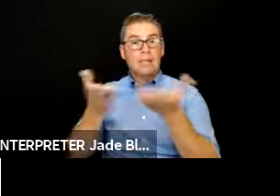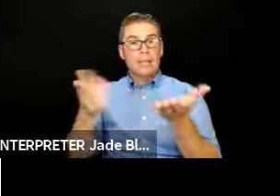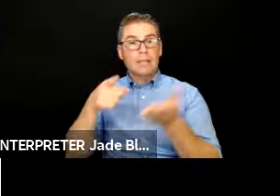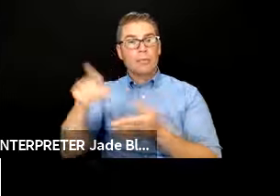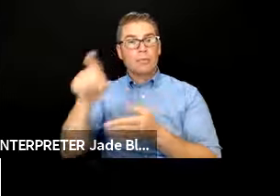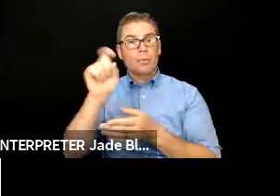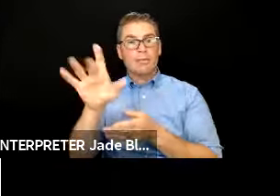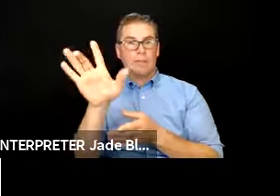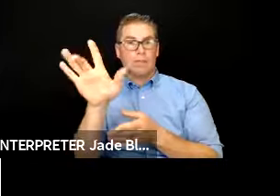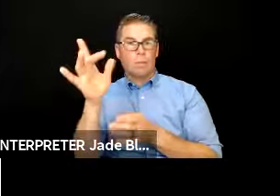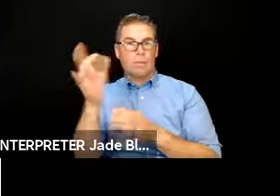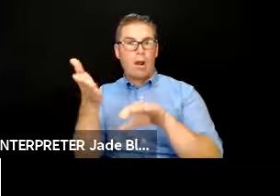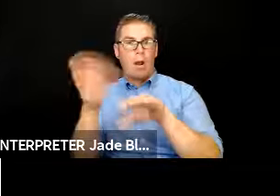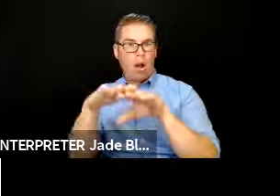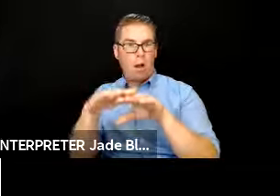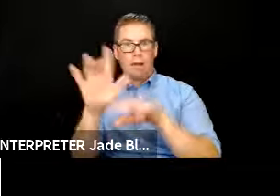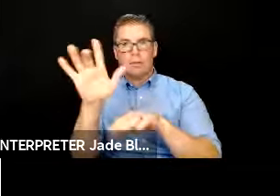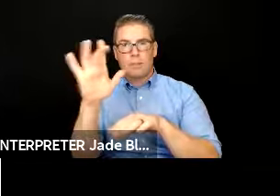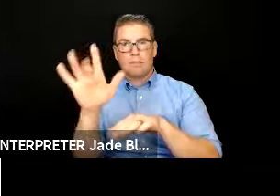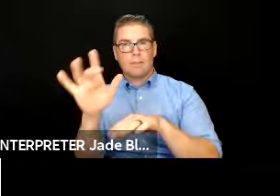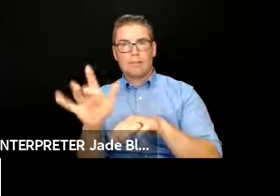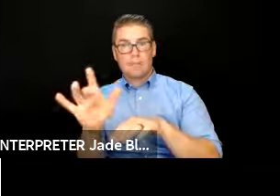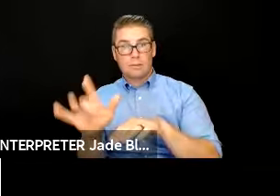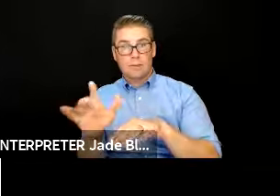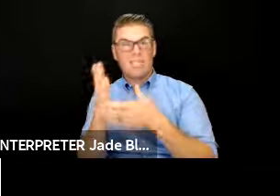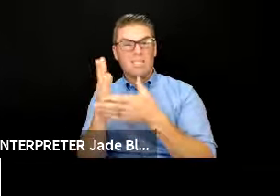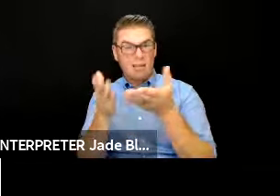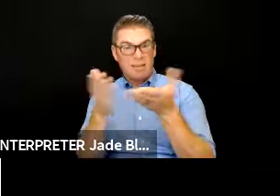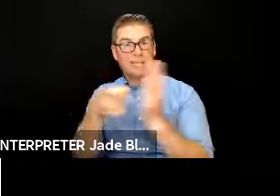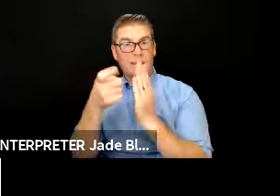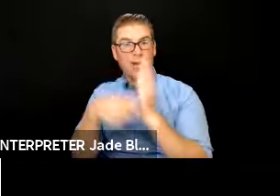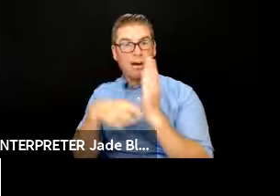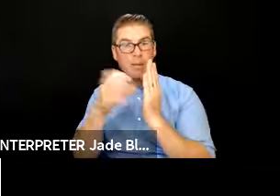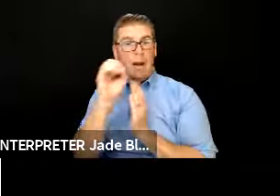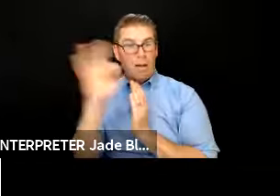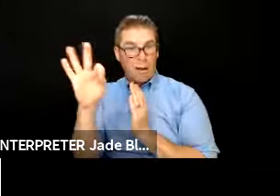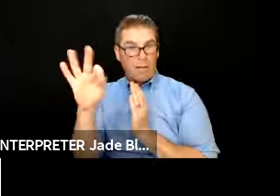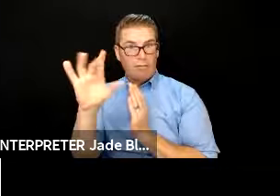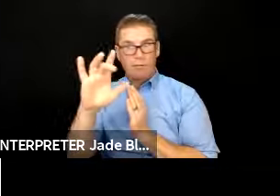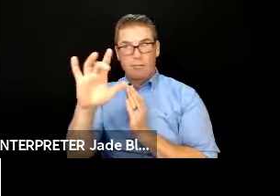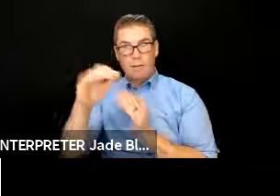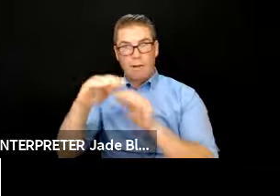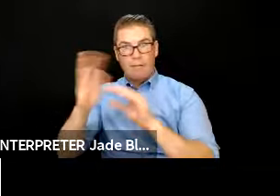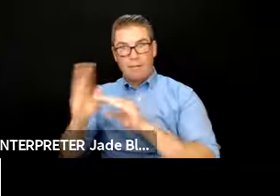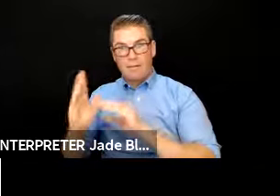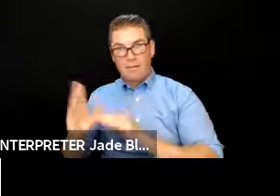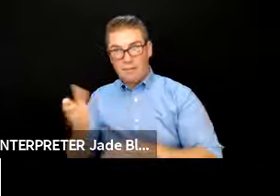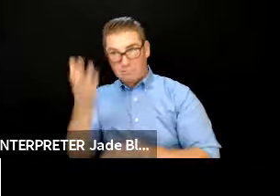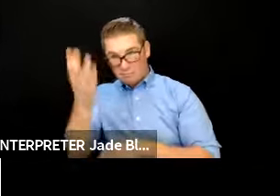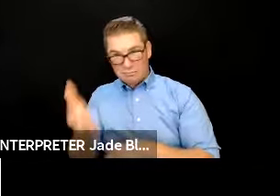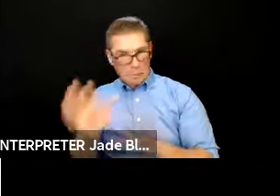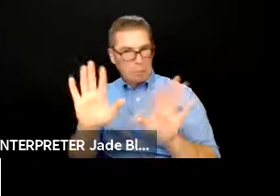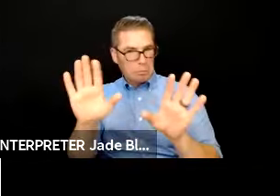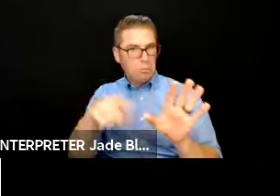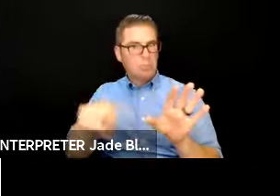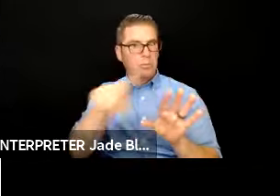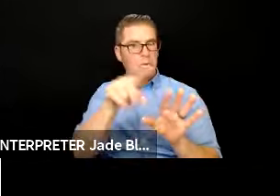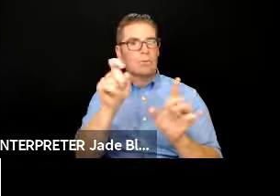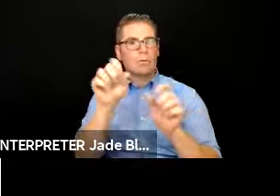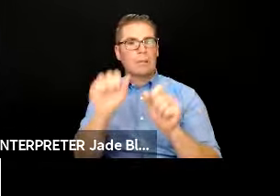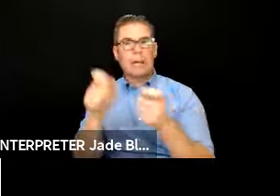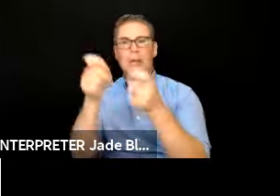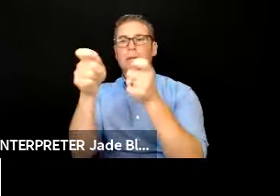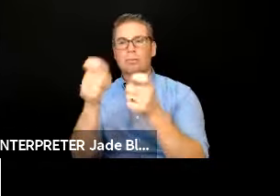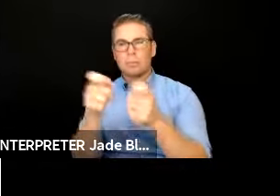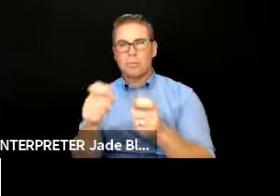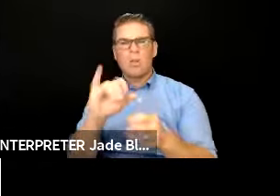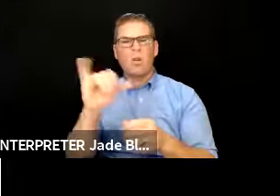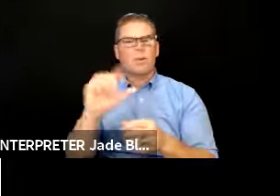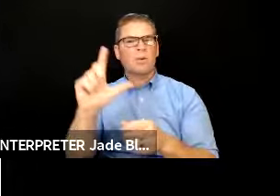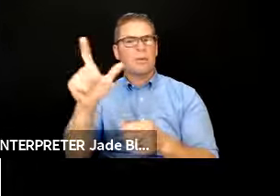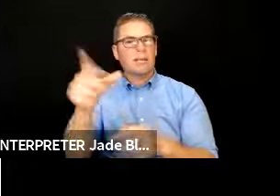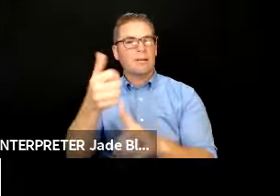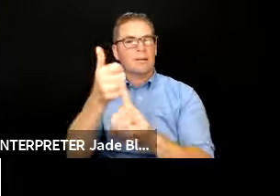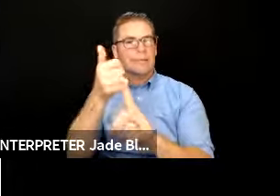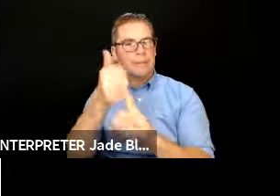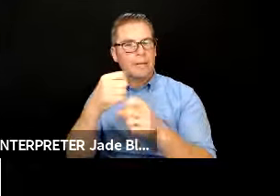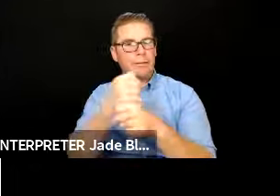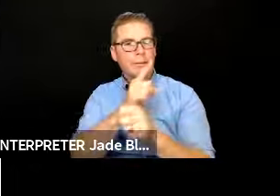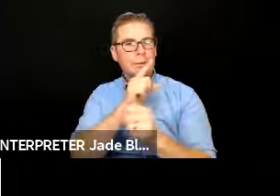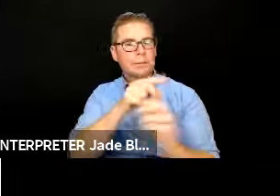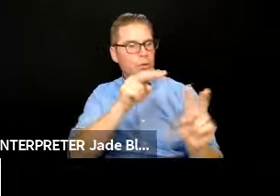If you plan to use some of the features I'll be going over today you will have to go into why you are settings to enable some of these by default they are turned off then.